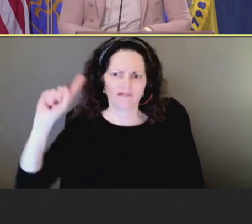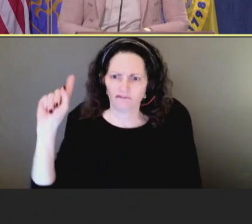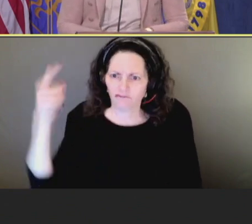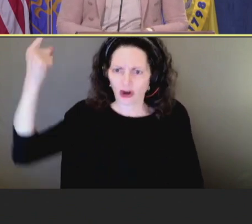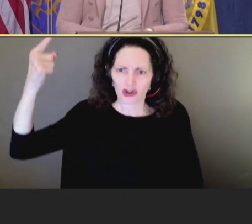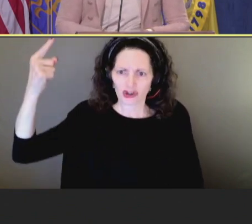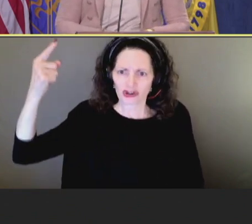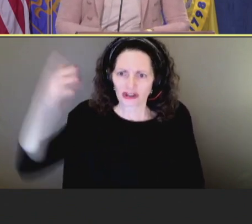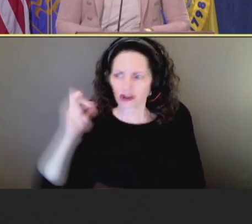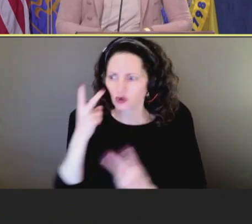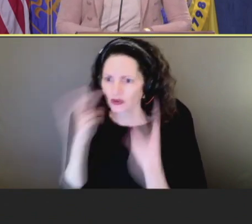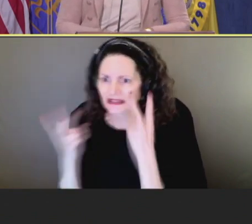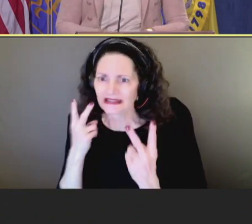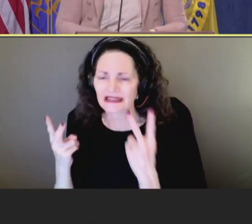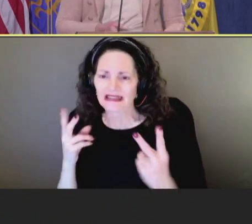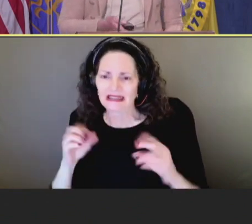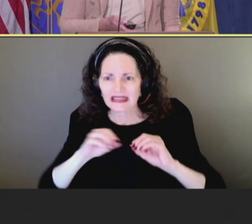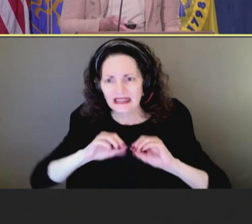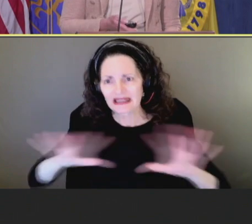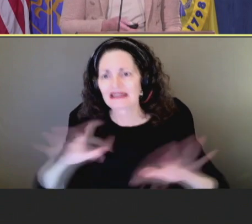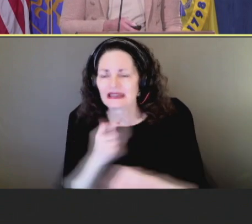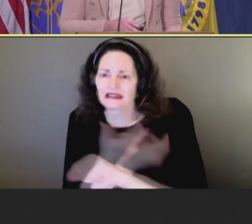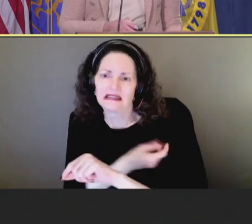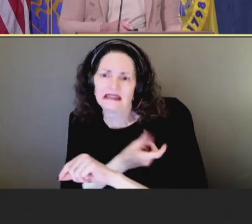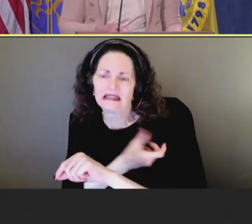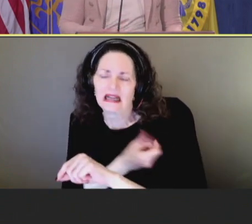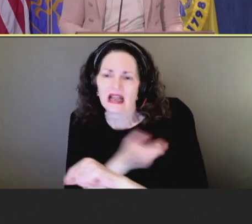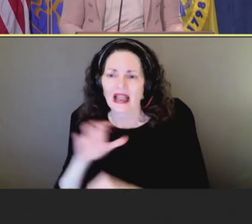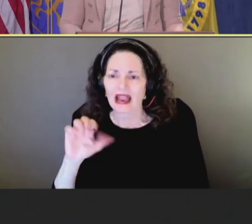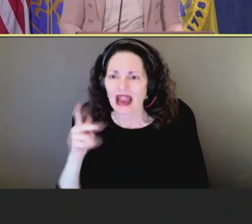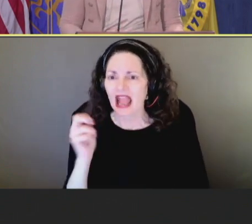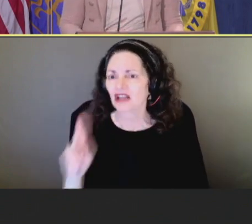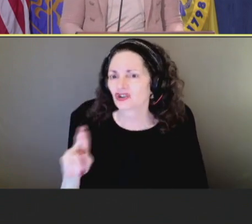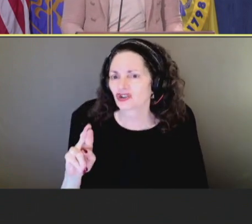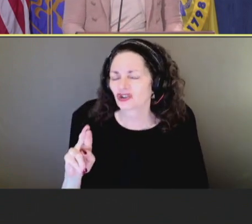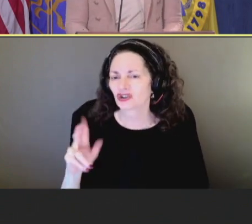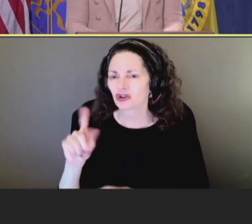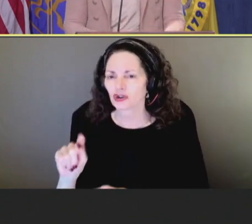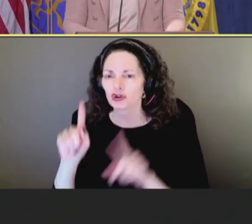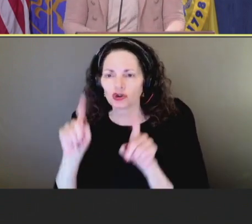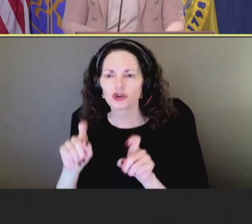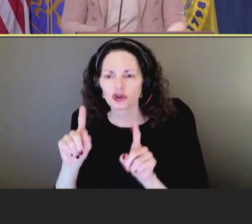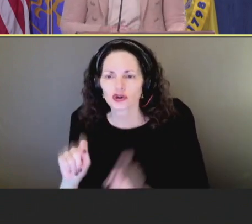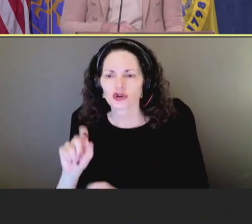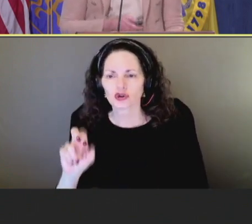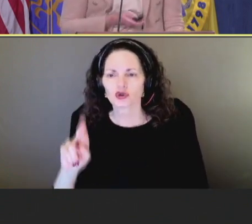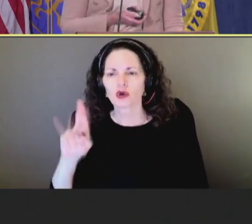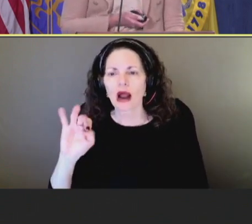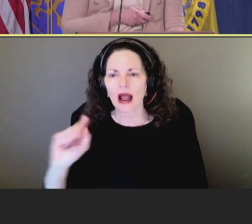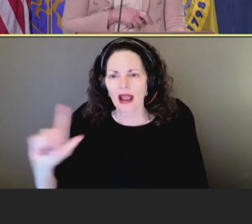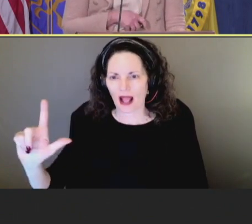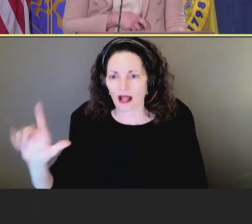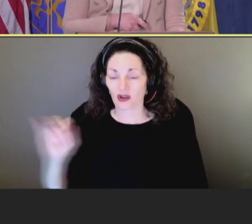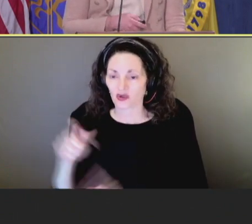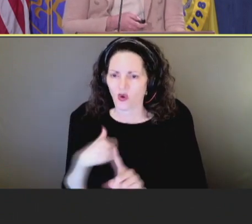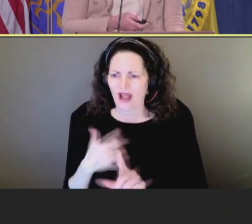widespread cancer vaccine trials. And I would say that we here in America can do something as